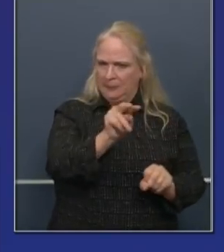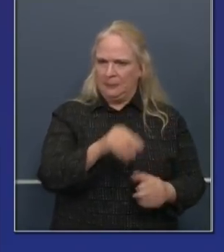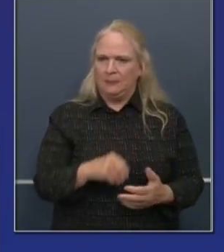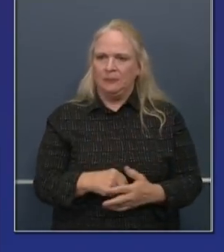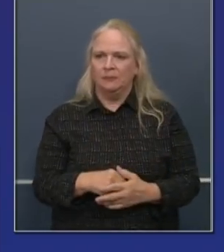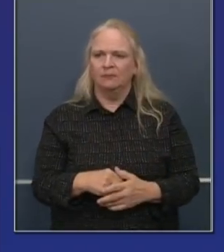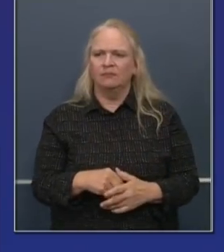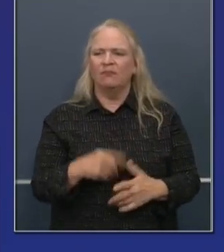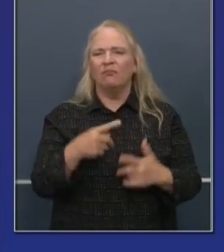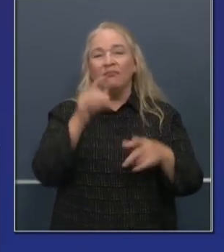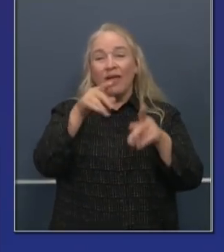REPRESENTED IN THIS SLIDE OF INCREASED.